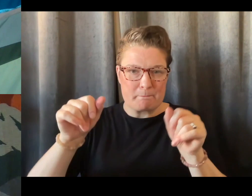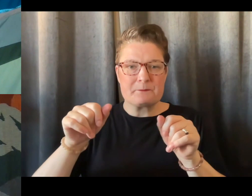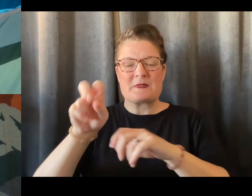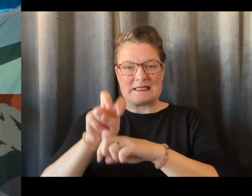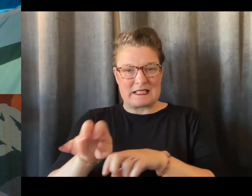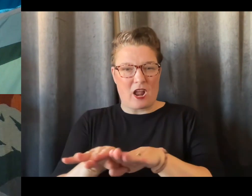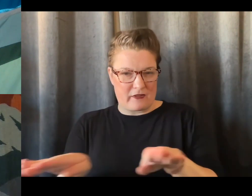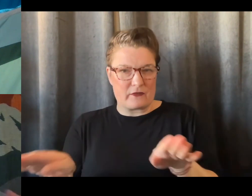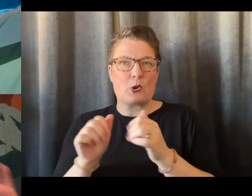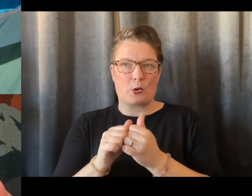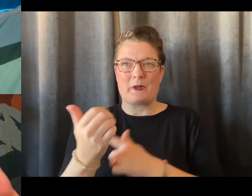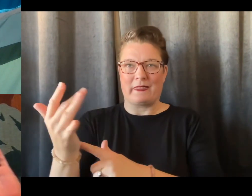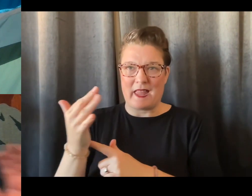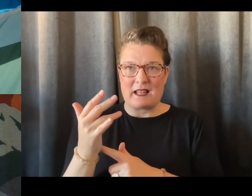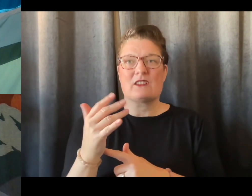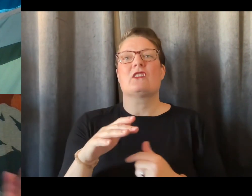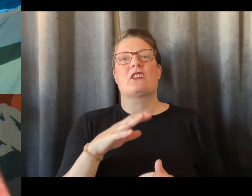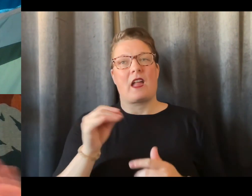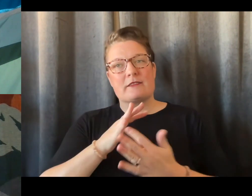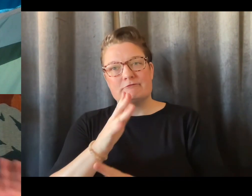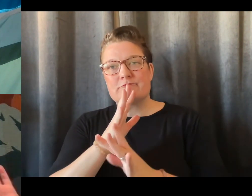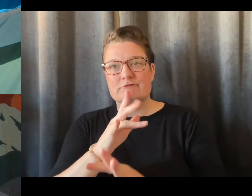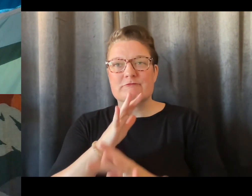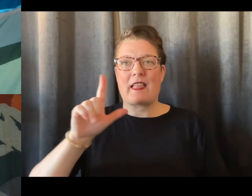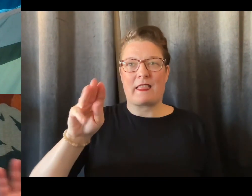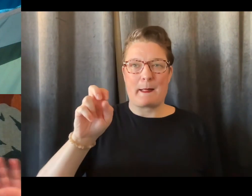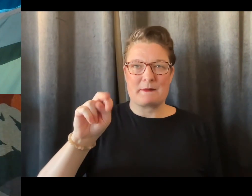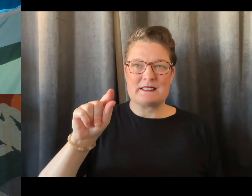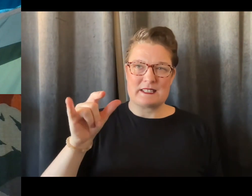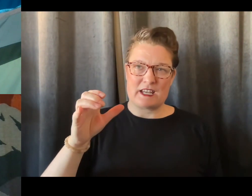which is this like really intense tripped out prophecy actually, that